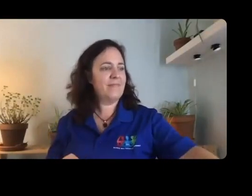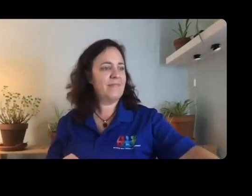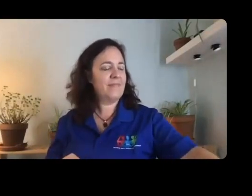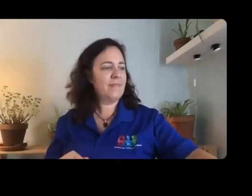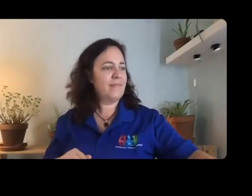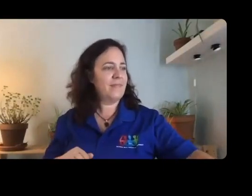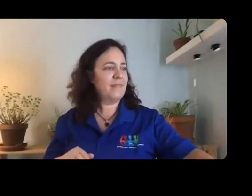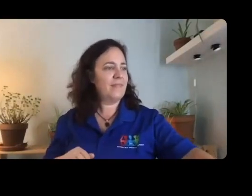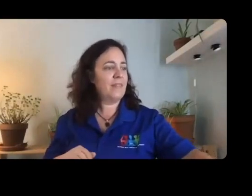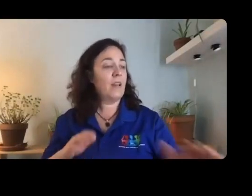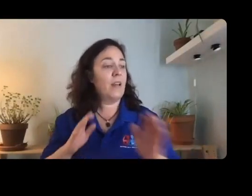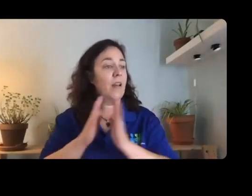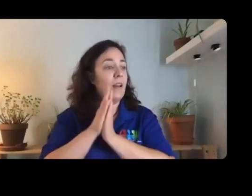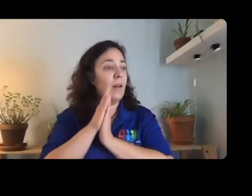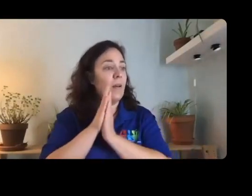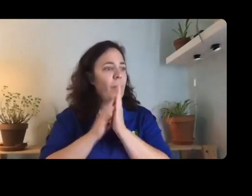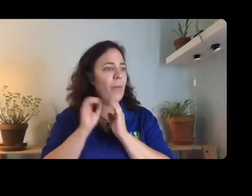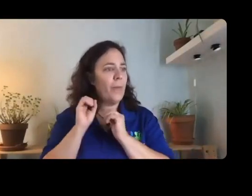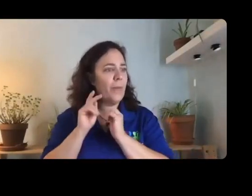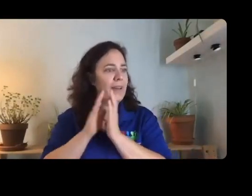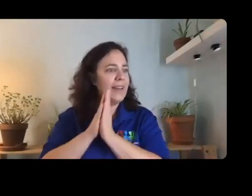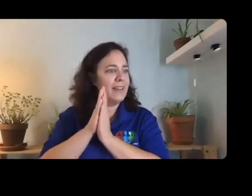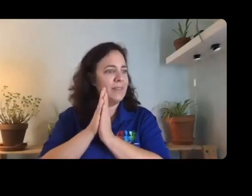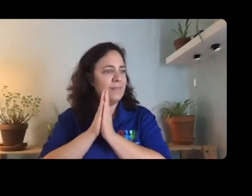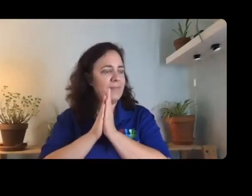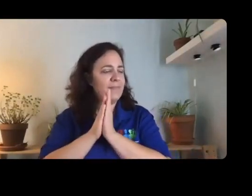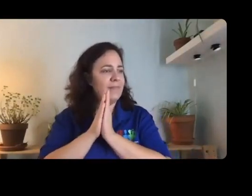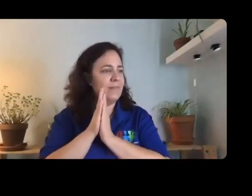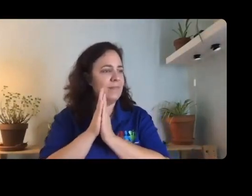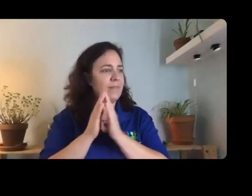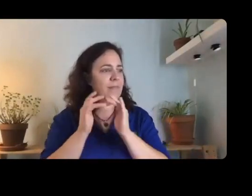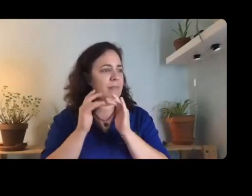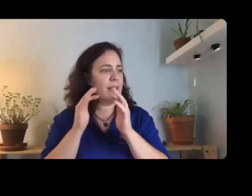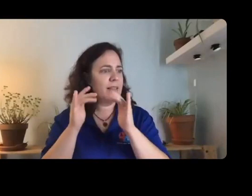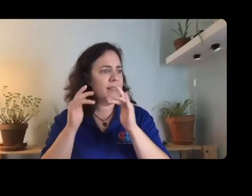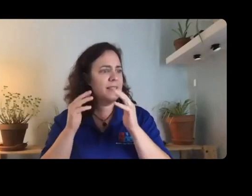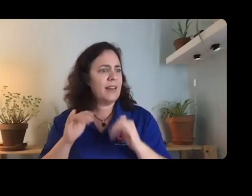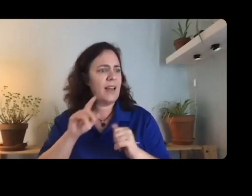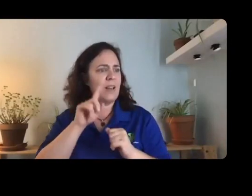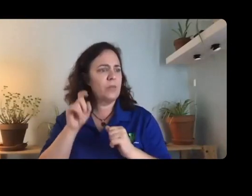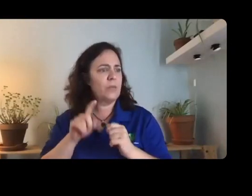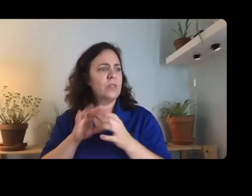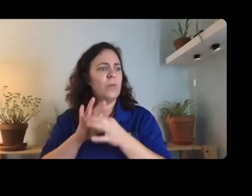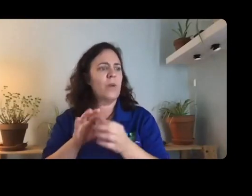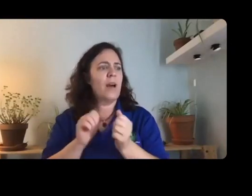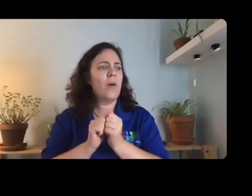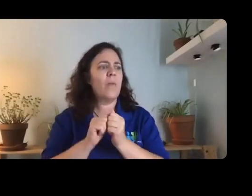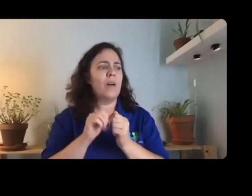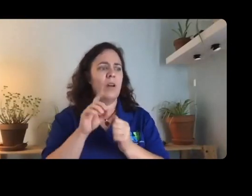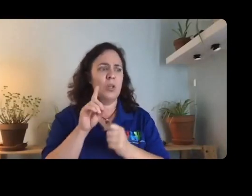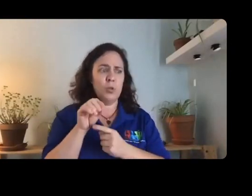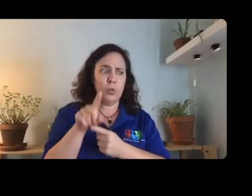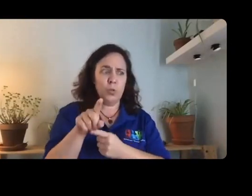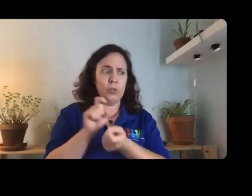It's hard to identify gender just based on a picture. I give them points for that because I think that's a great answer!